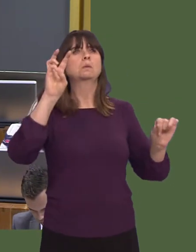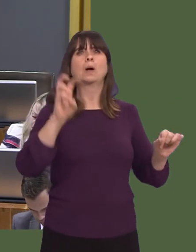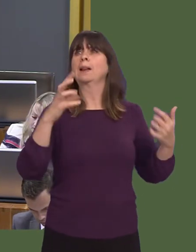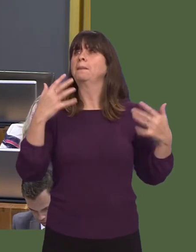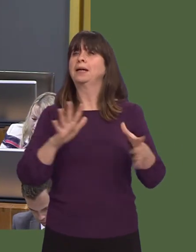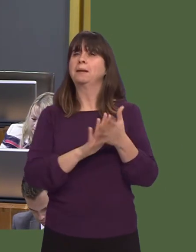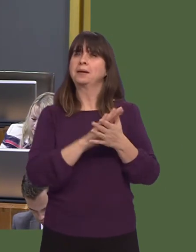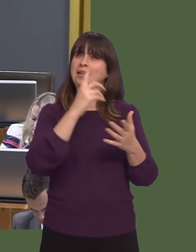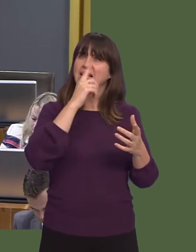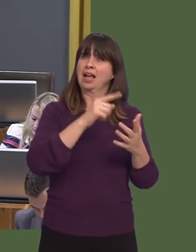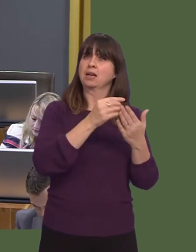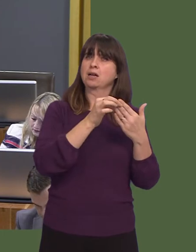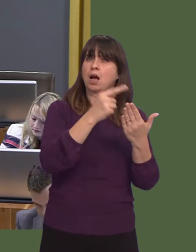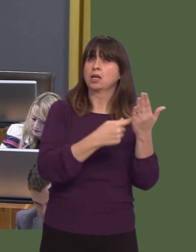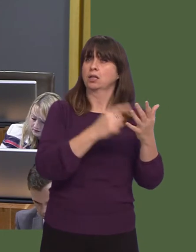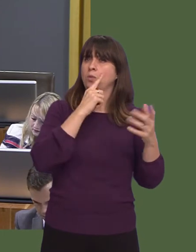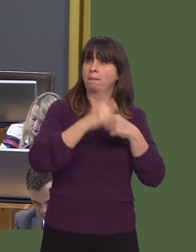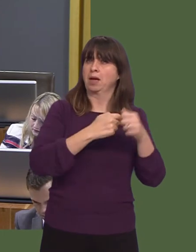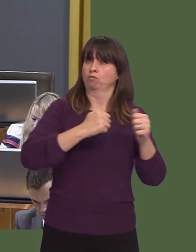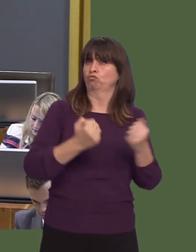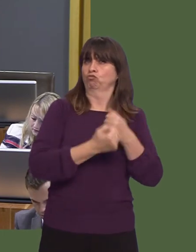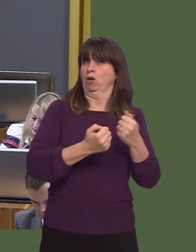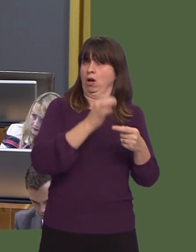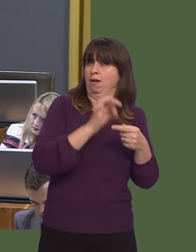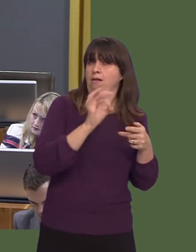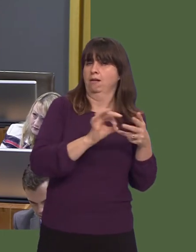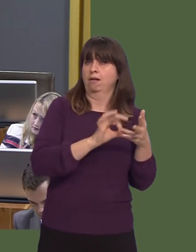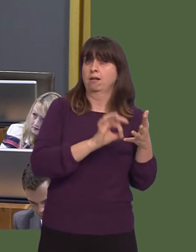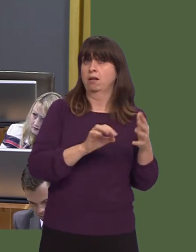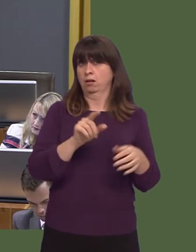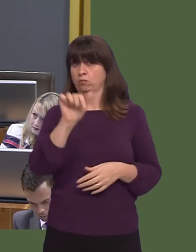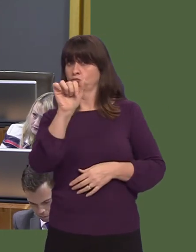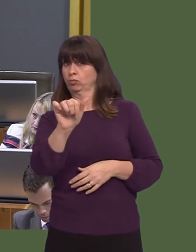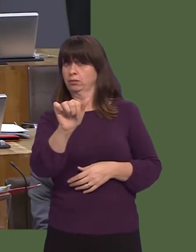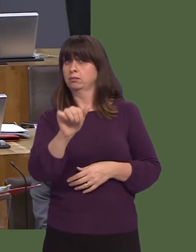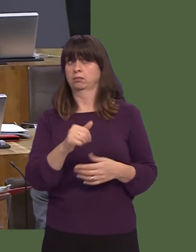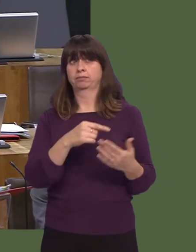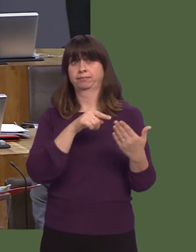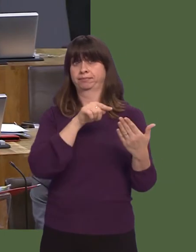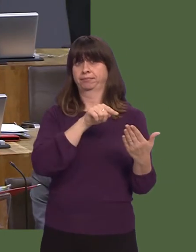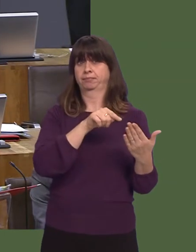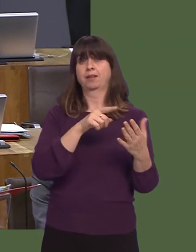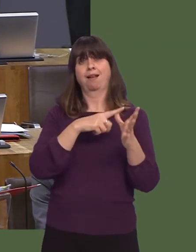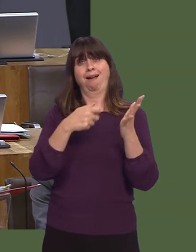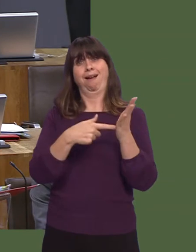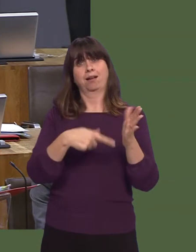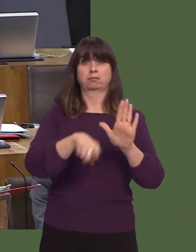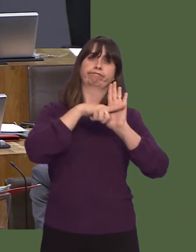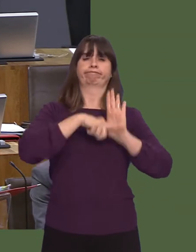be strengthened, if it is the case that there are problems in some parts of Wales. The Member is absolutely right to say that we have the Act in place, but it is hugely important that